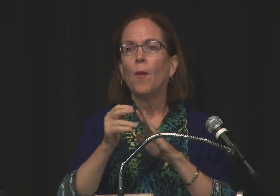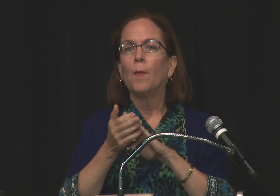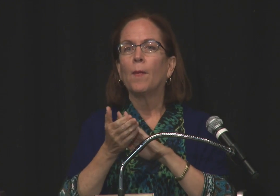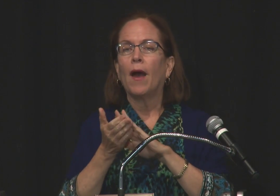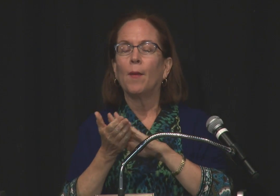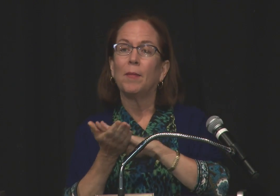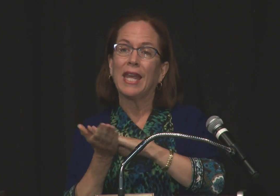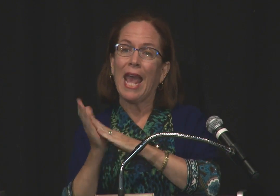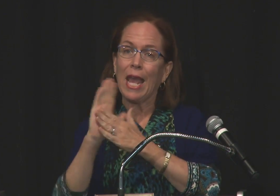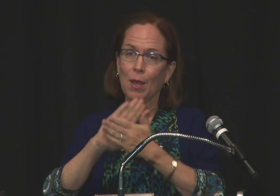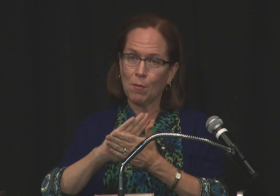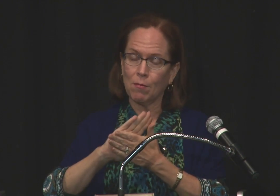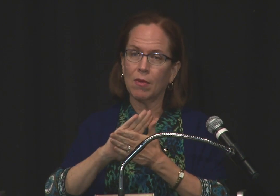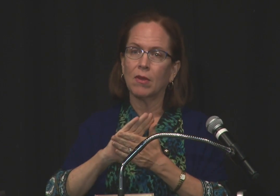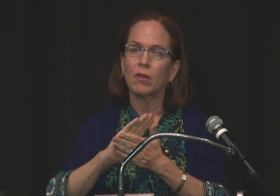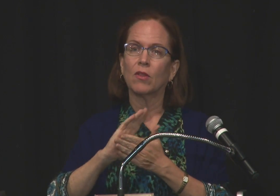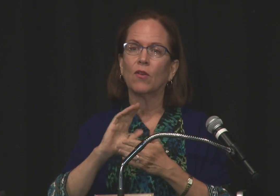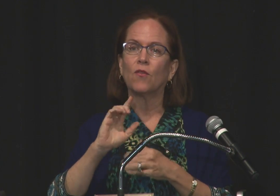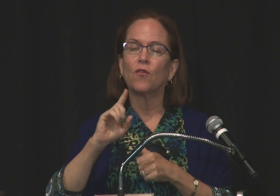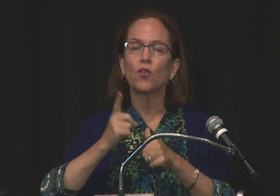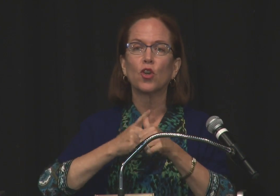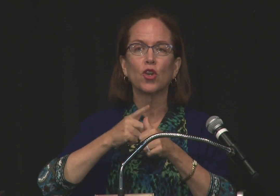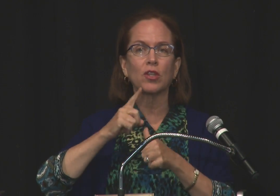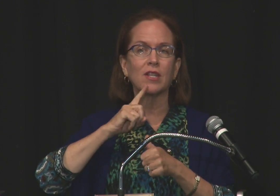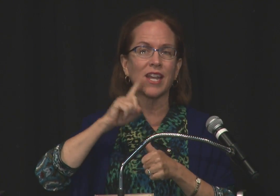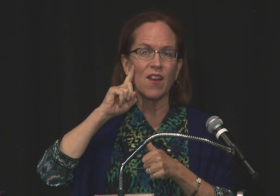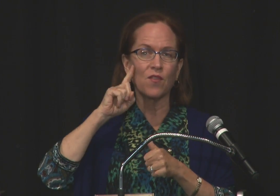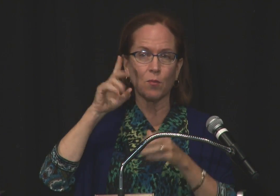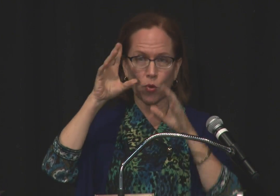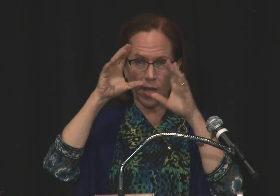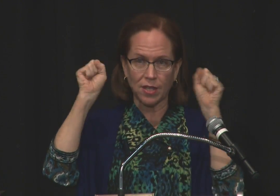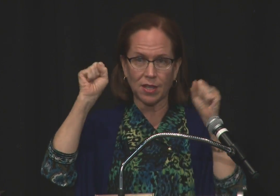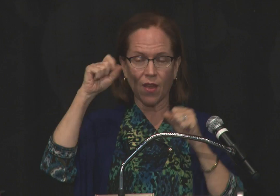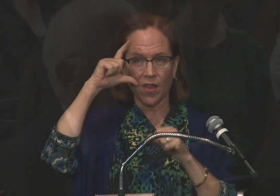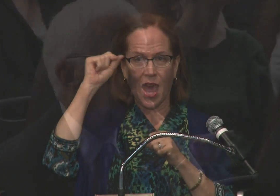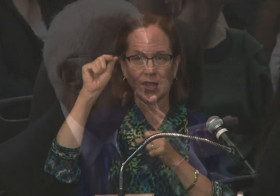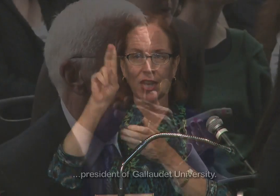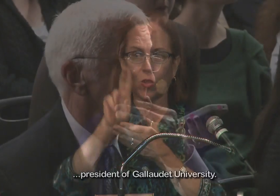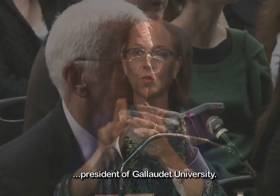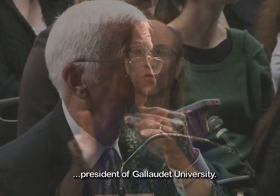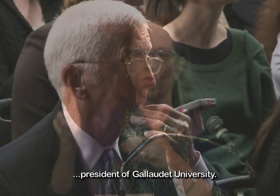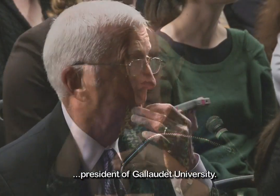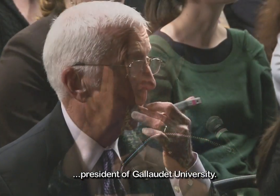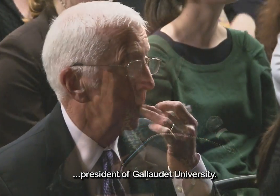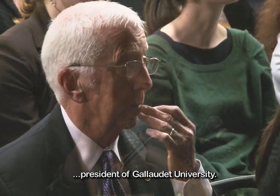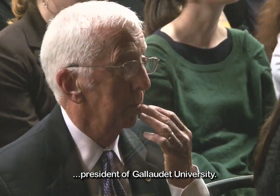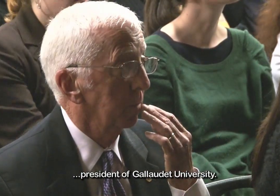became the first deaf president of Gallaudet University.